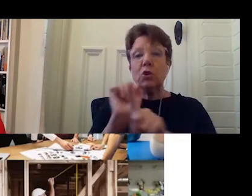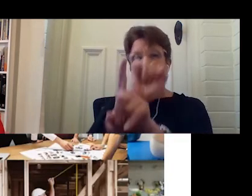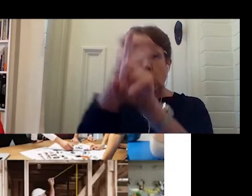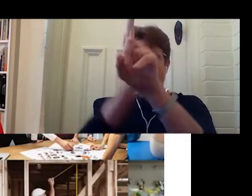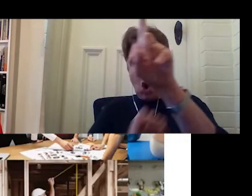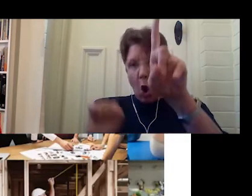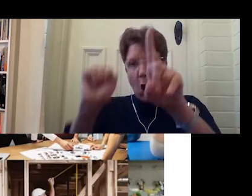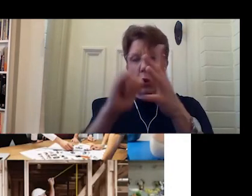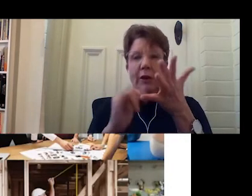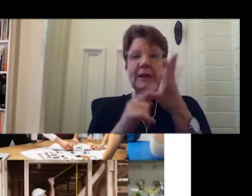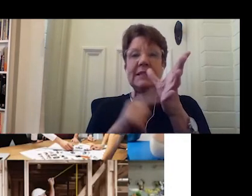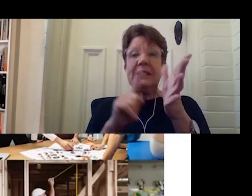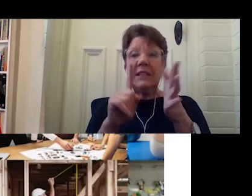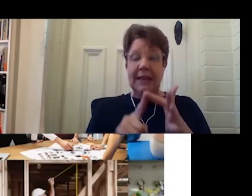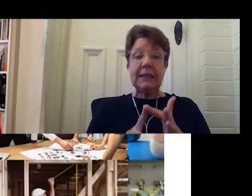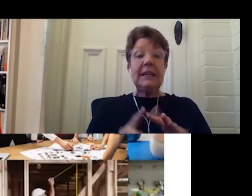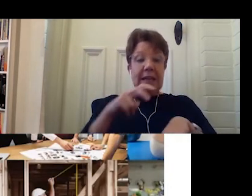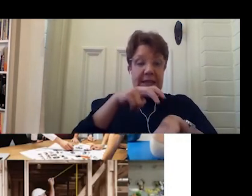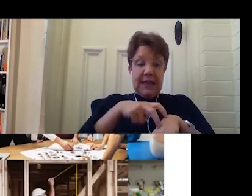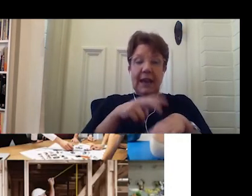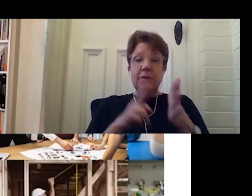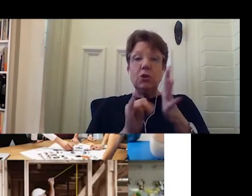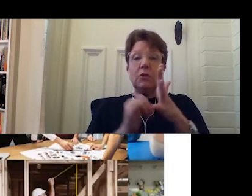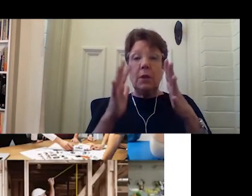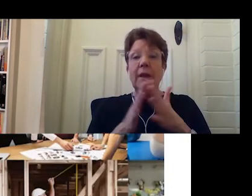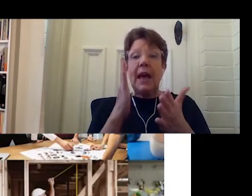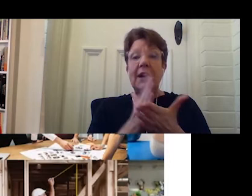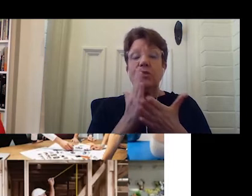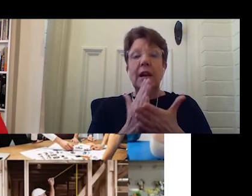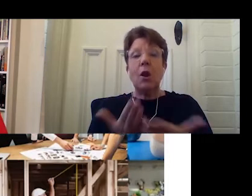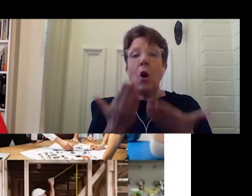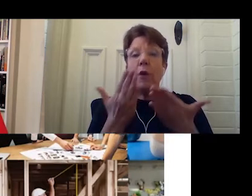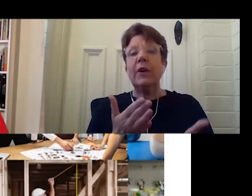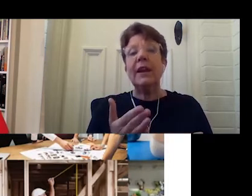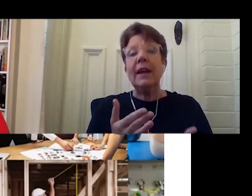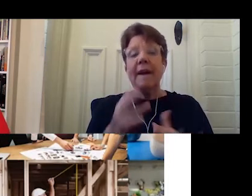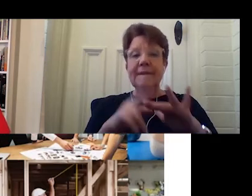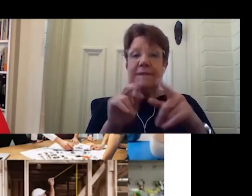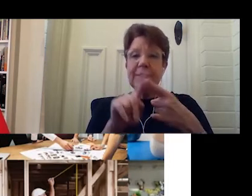TAFE NSW is offering fee-free short courses at the moment and I believe